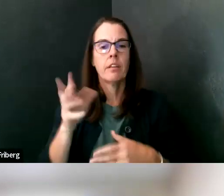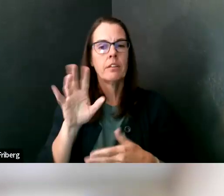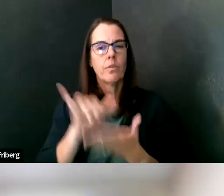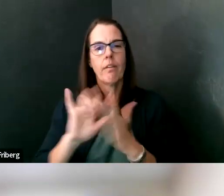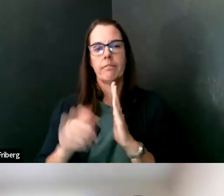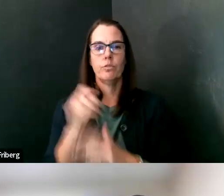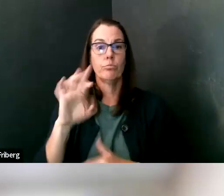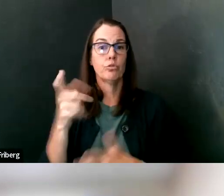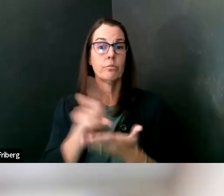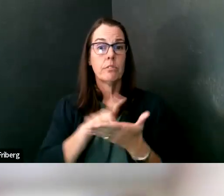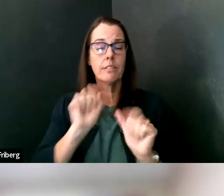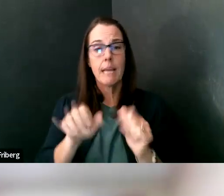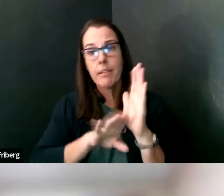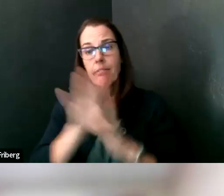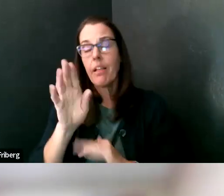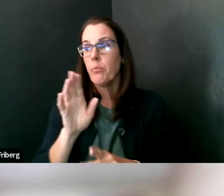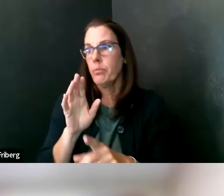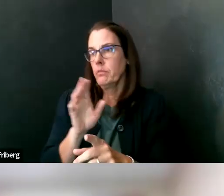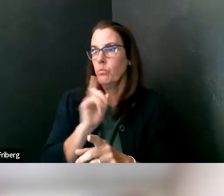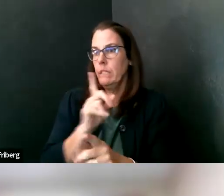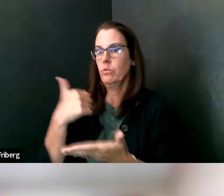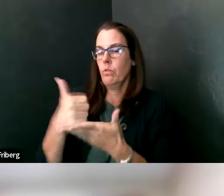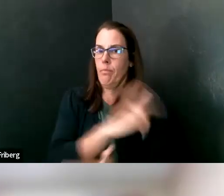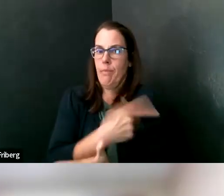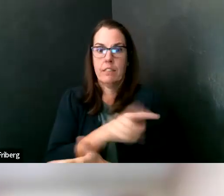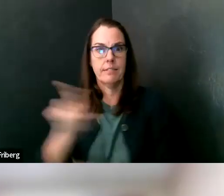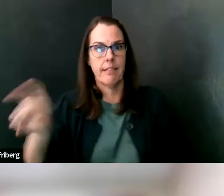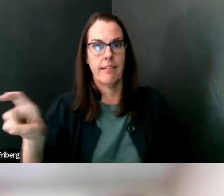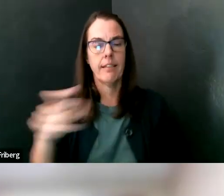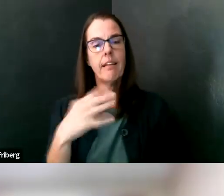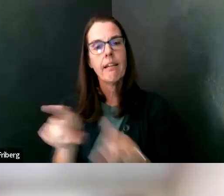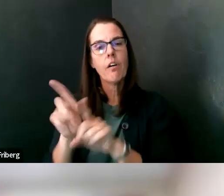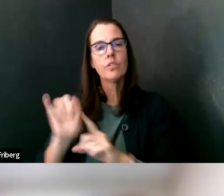drugs can be developed that help patients who need it and trying to preserve that supply chain,